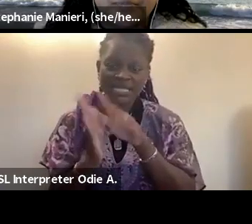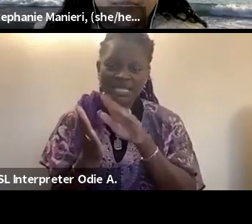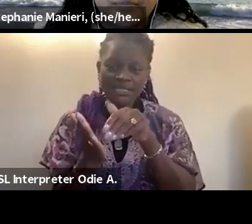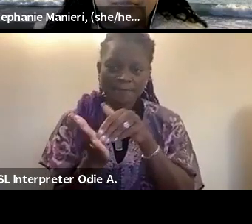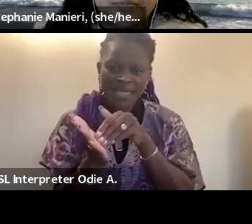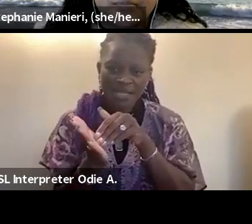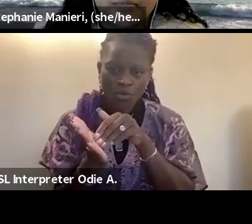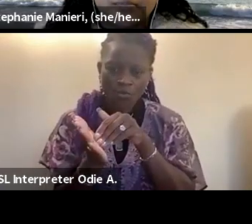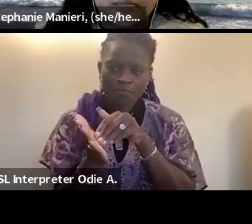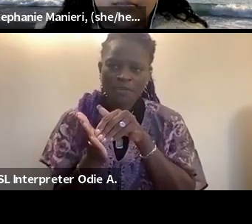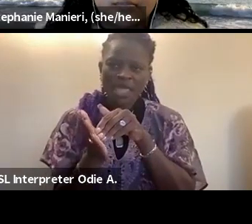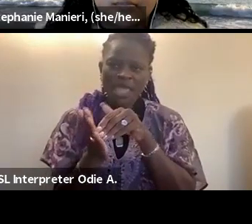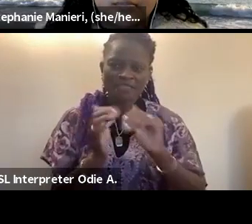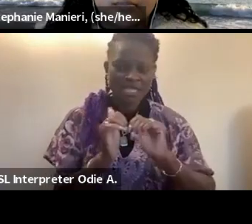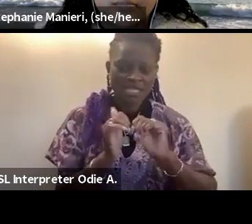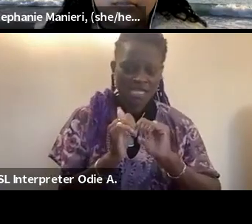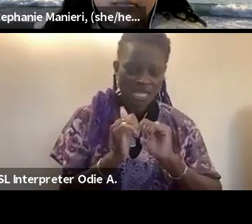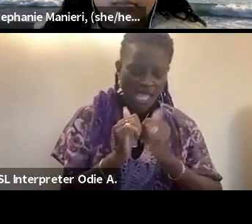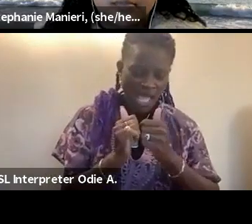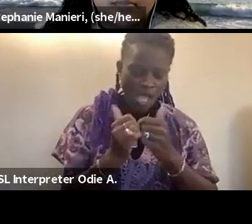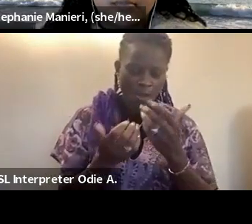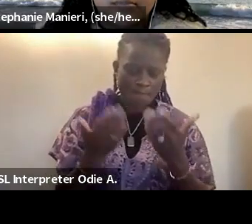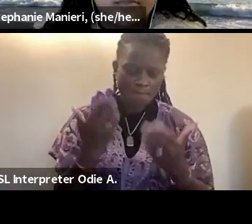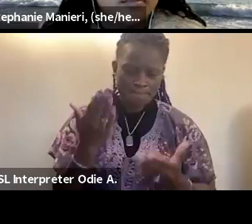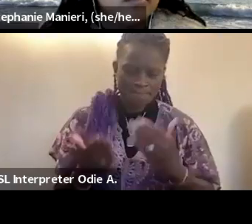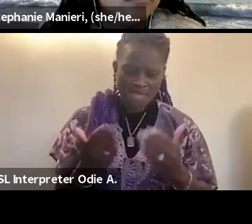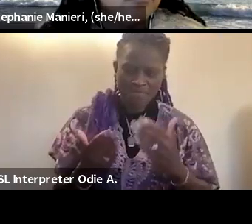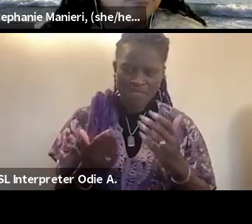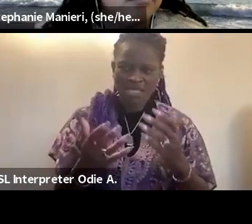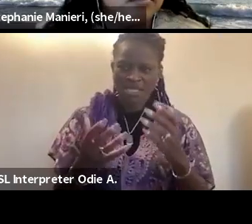and then how it might move into community capacity building